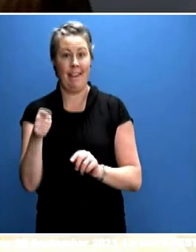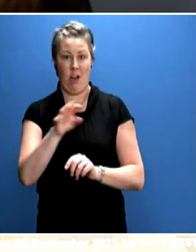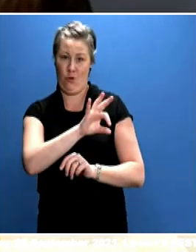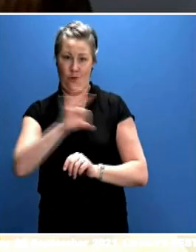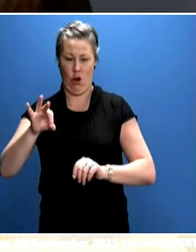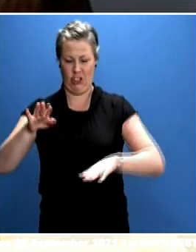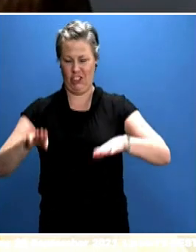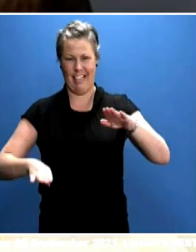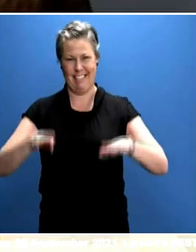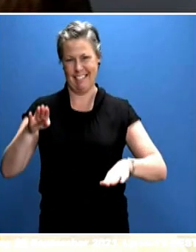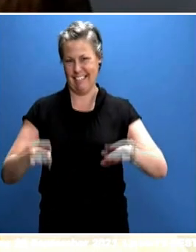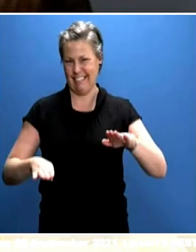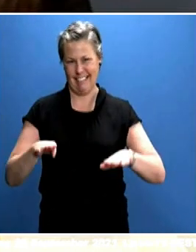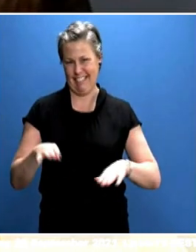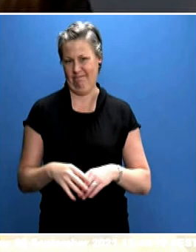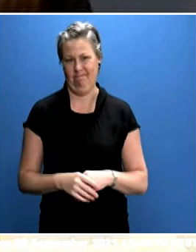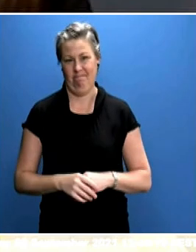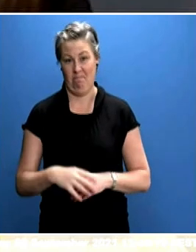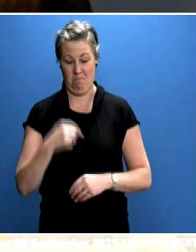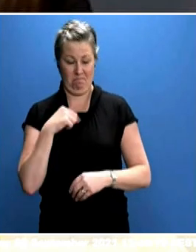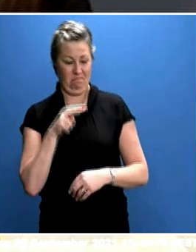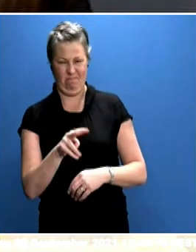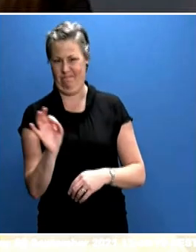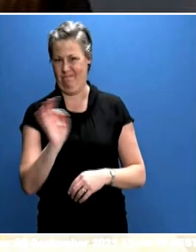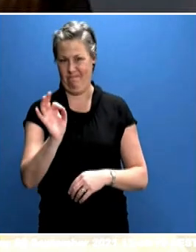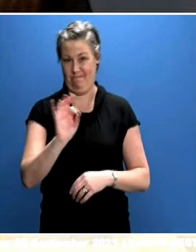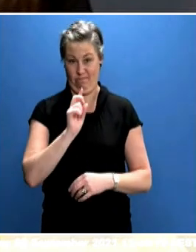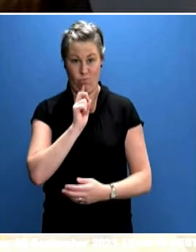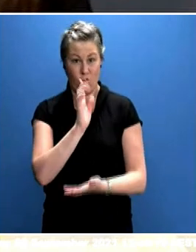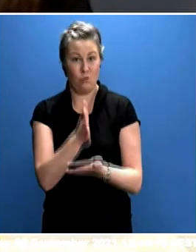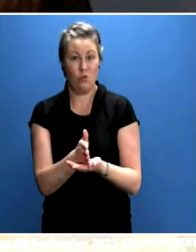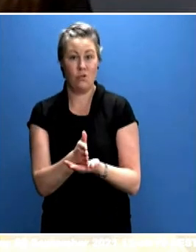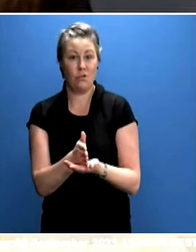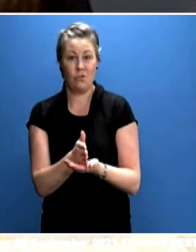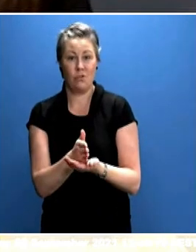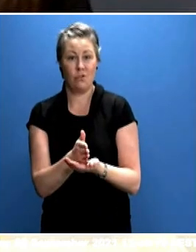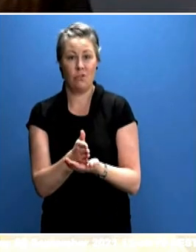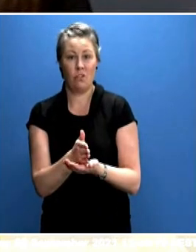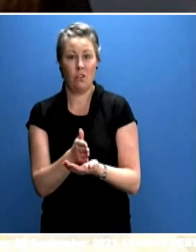That's not justice where I come from, and frankly, it wouldn't be allowed in